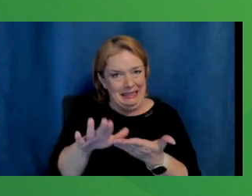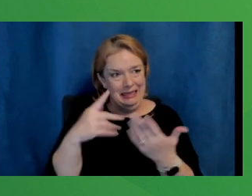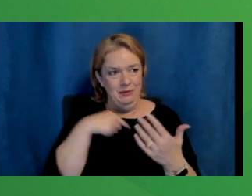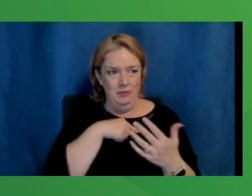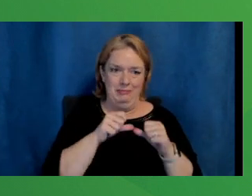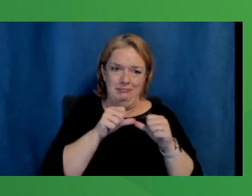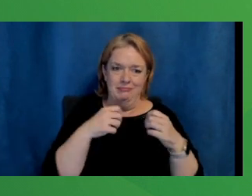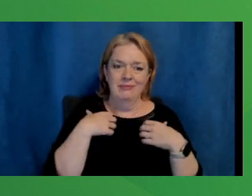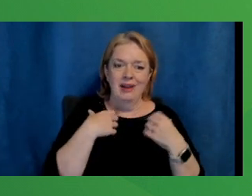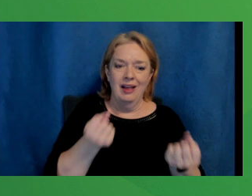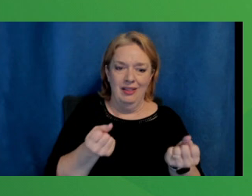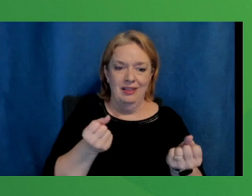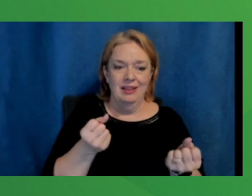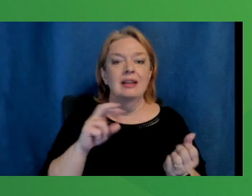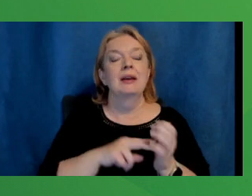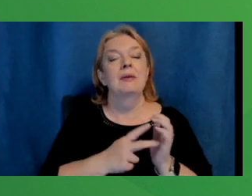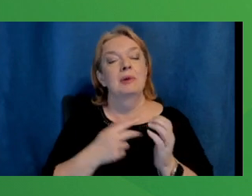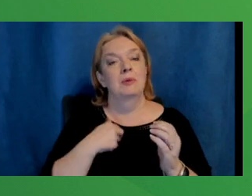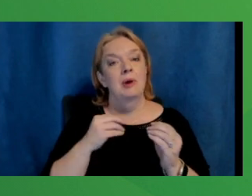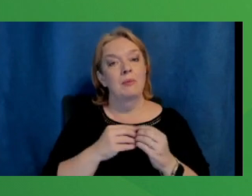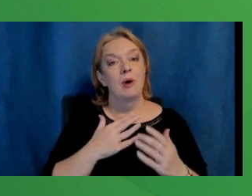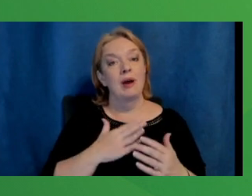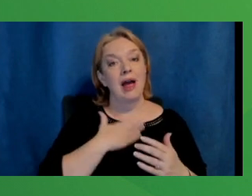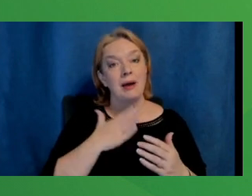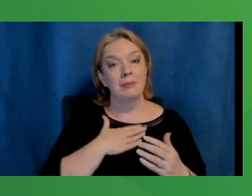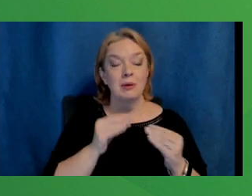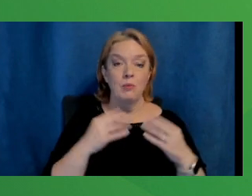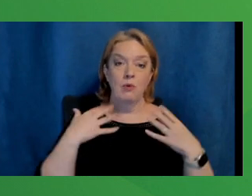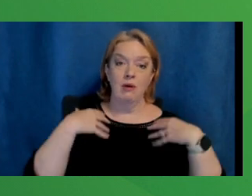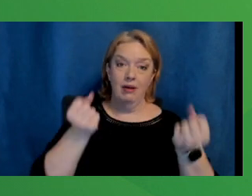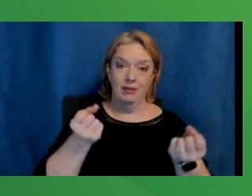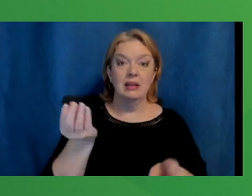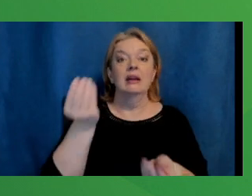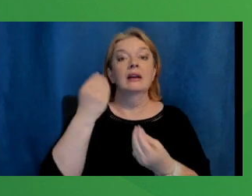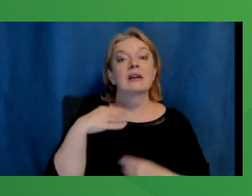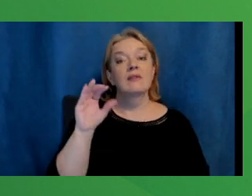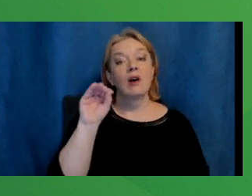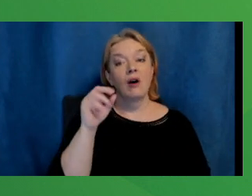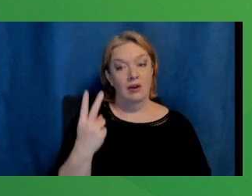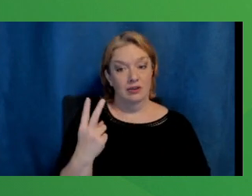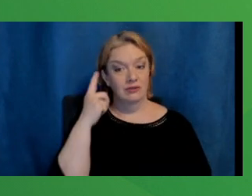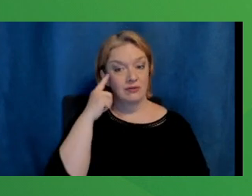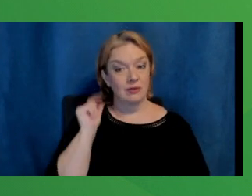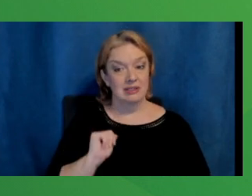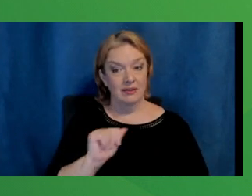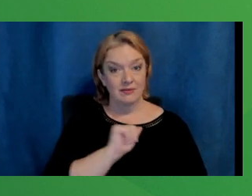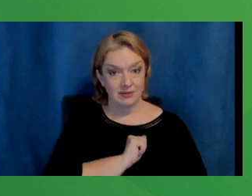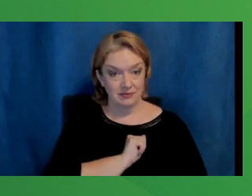make us healthier and happier is that it gives us oxygen for us. For our bottom right we have